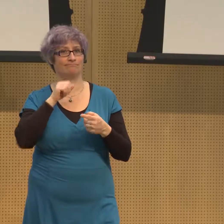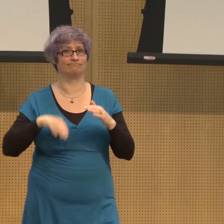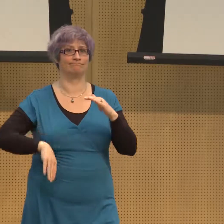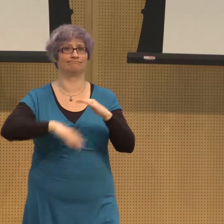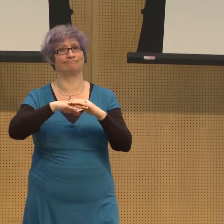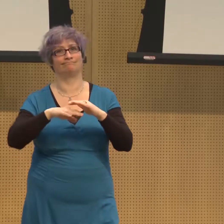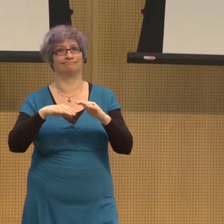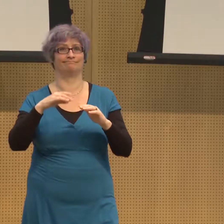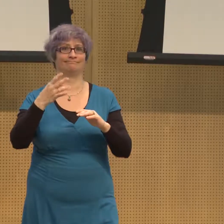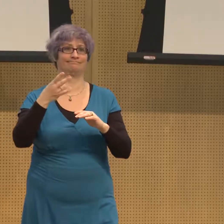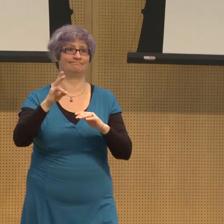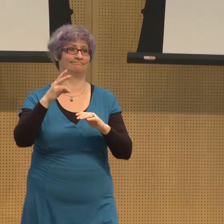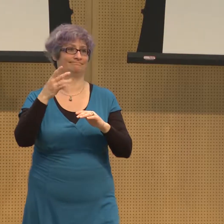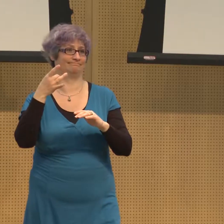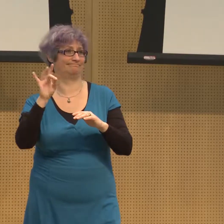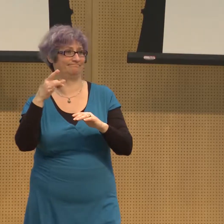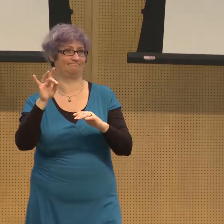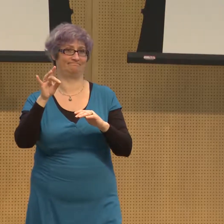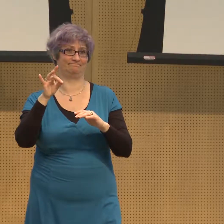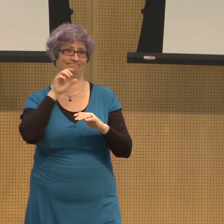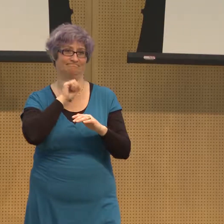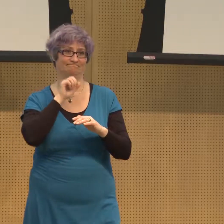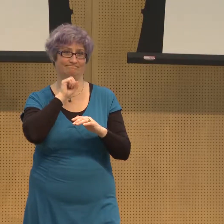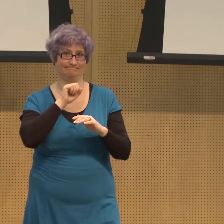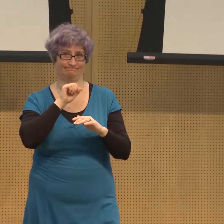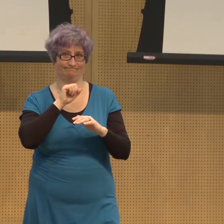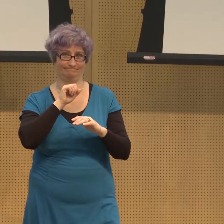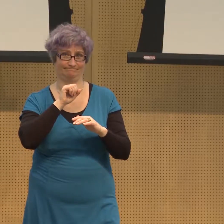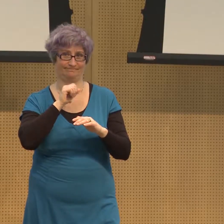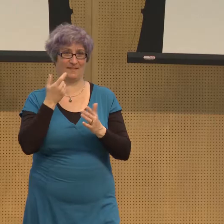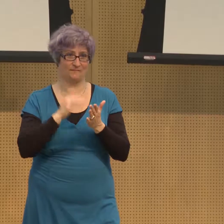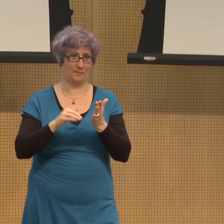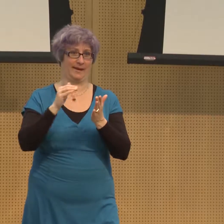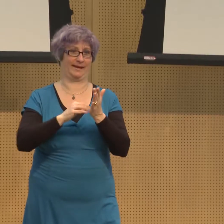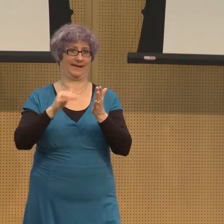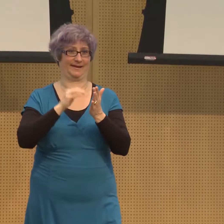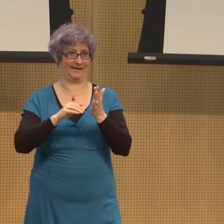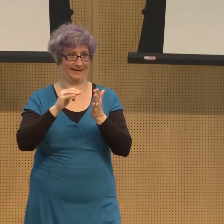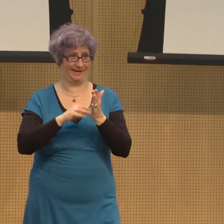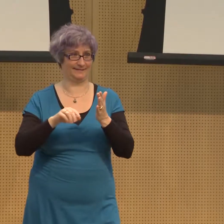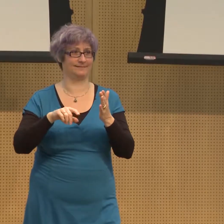Really, it's like sixth and seventh grade, but they're 17 or 18 years old